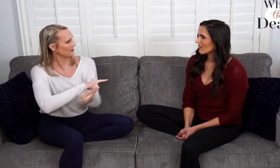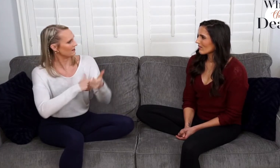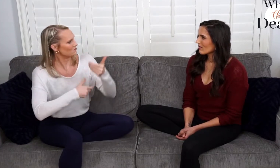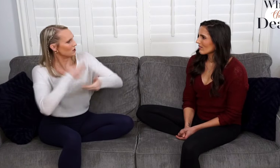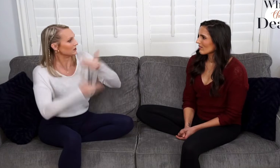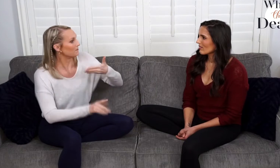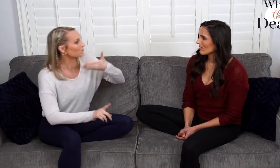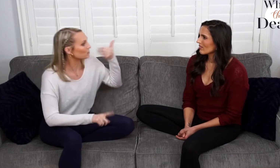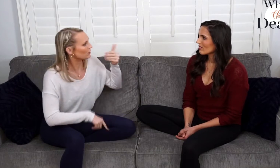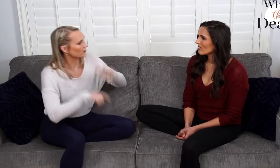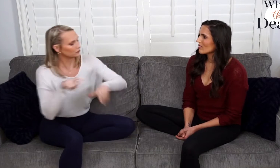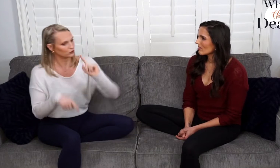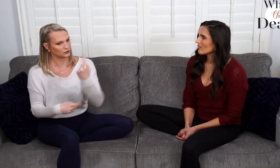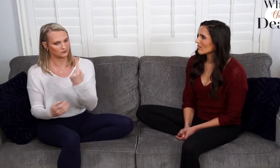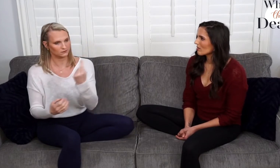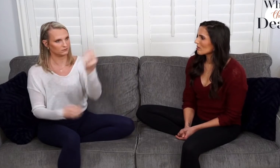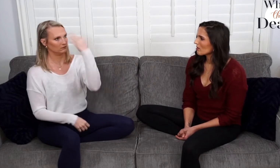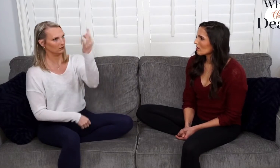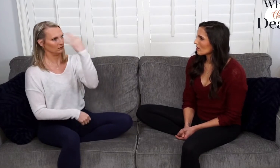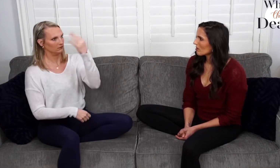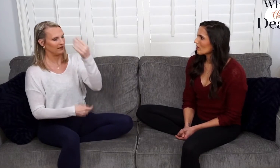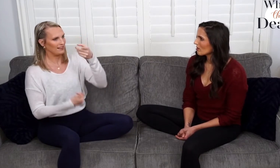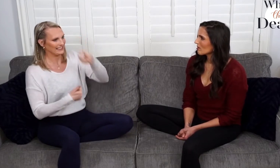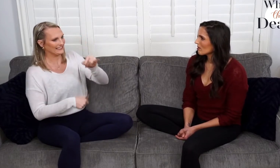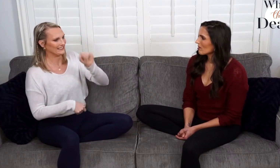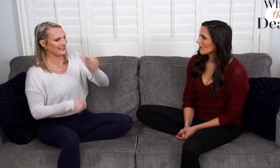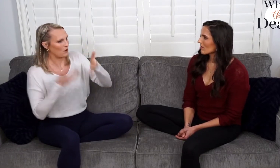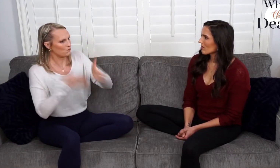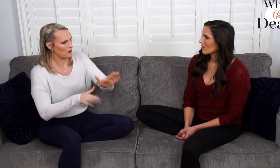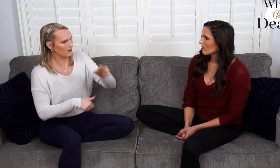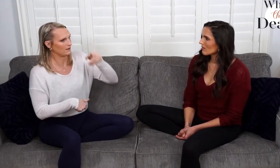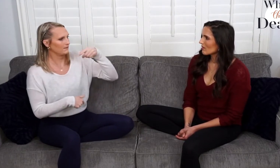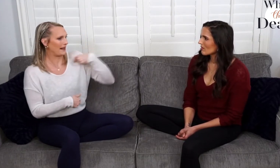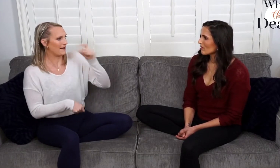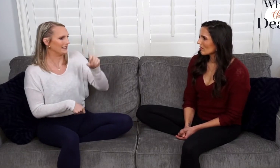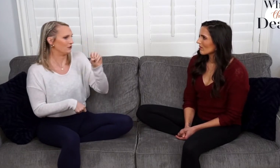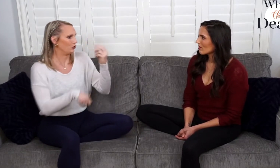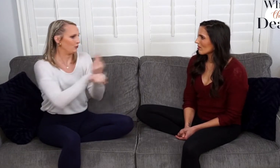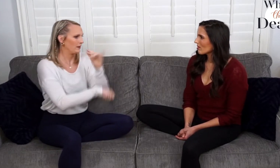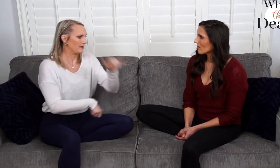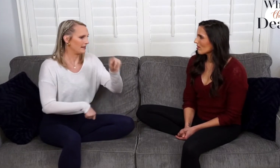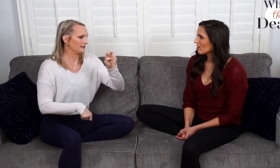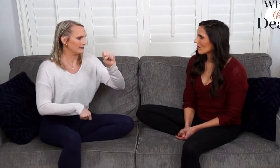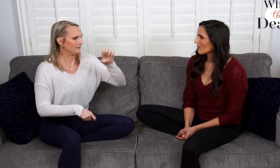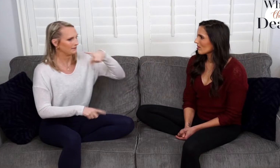the translation process better than having it being lectured to me and saying, “This is the way it's done. You need to use this tense because